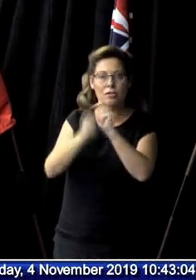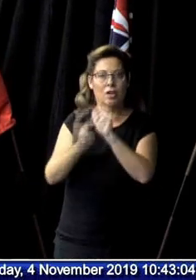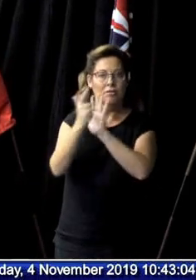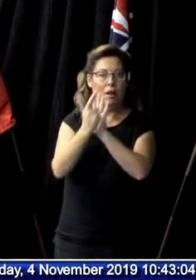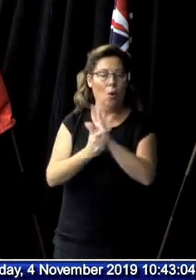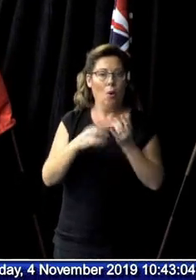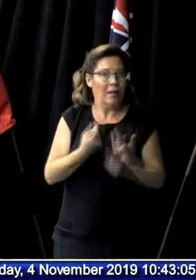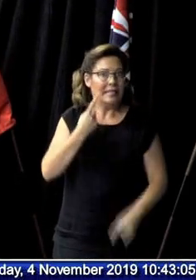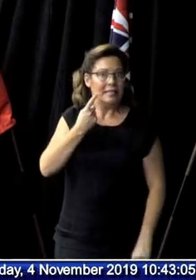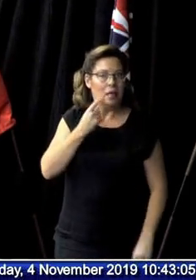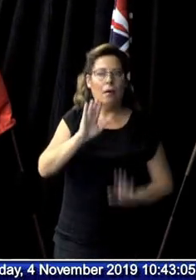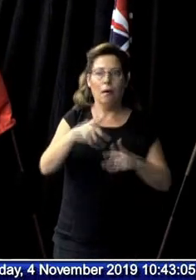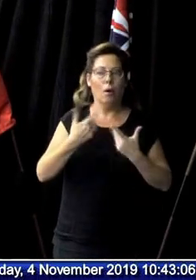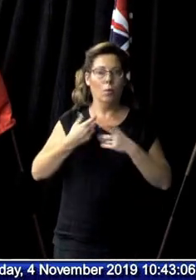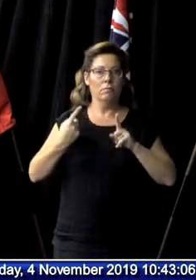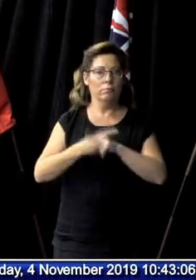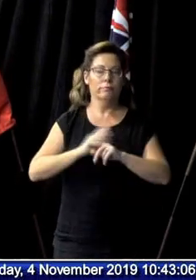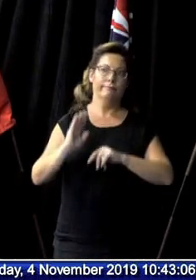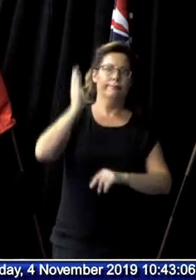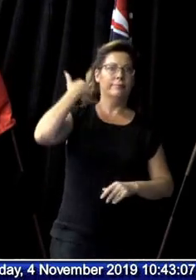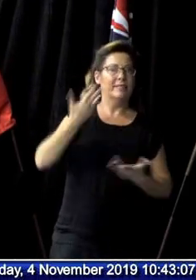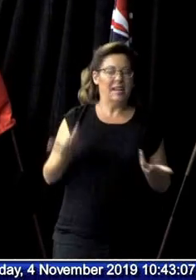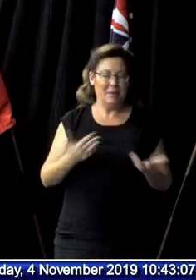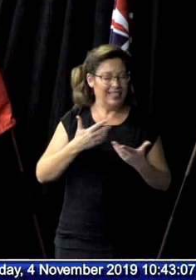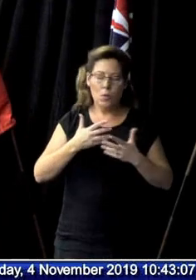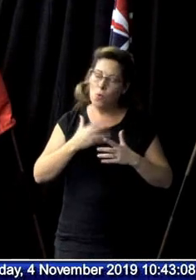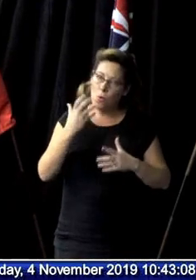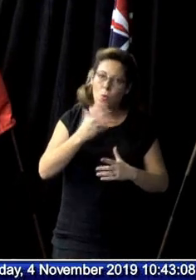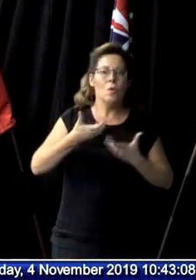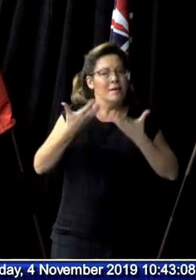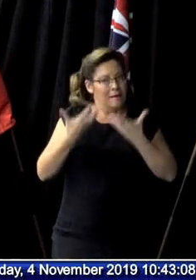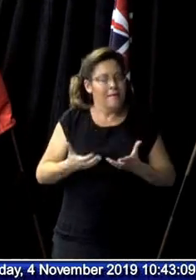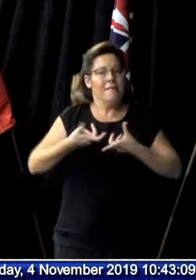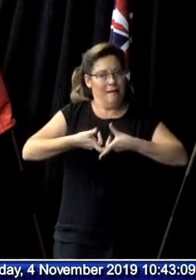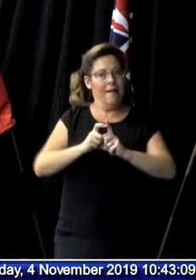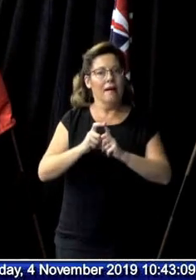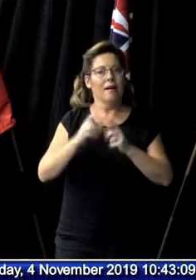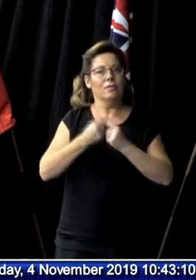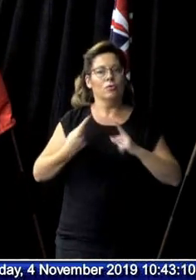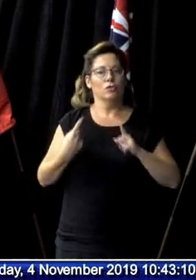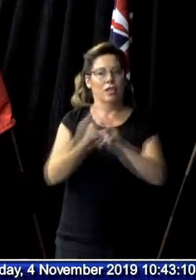and there would be no need for a Royal Commission. The evidence at this hearing, for example, is likely to indicate that there are